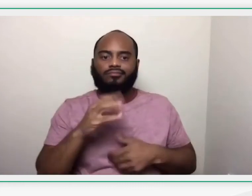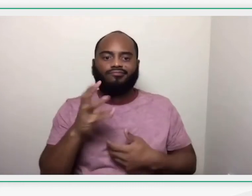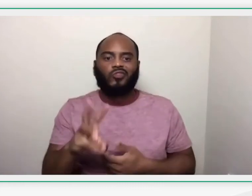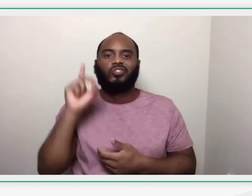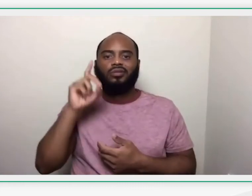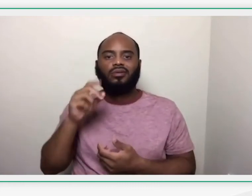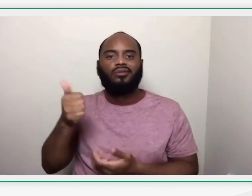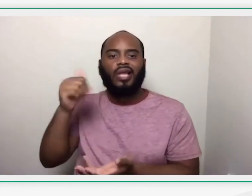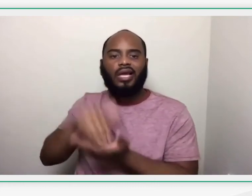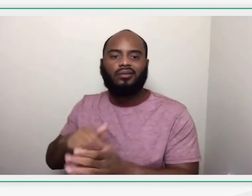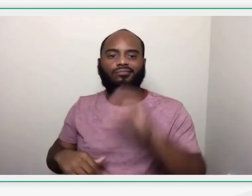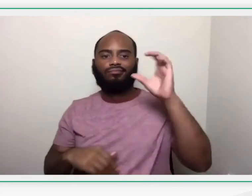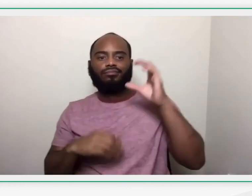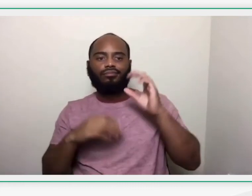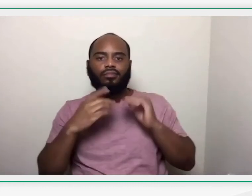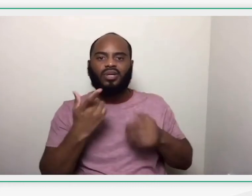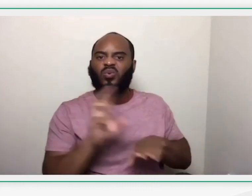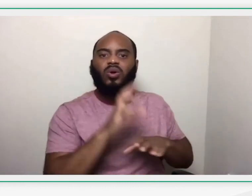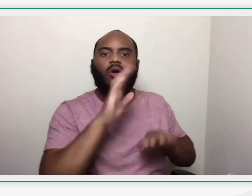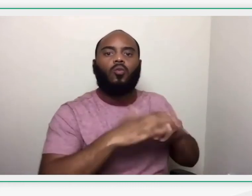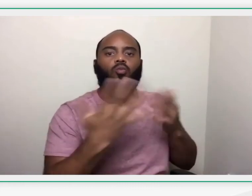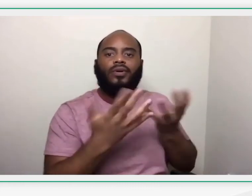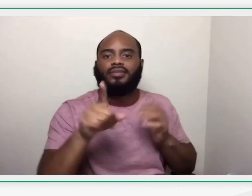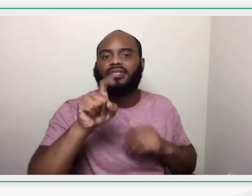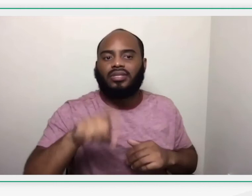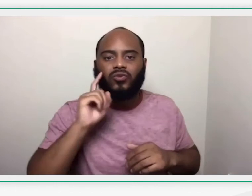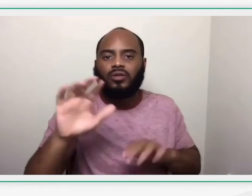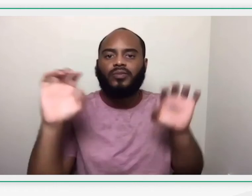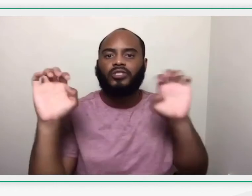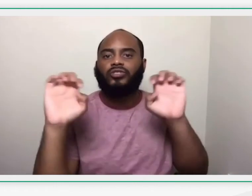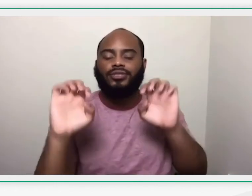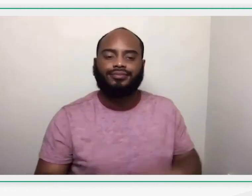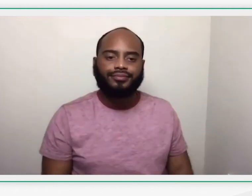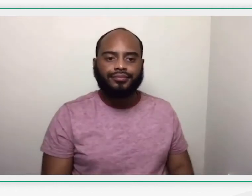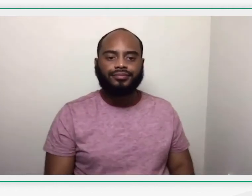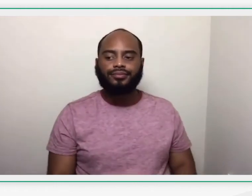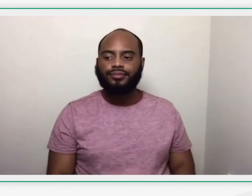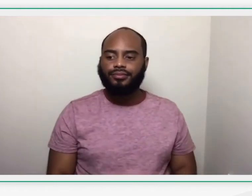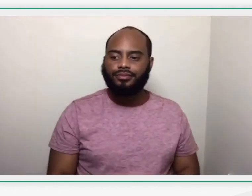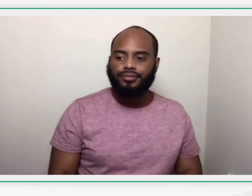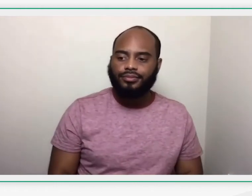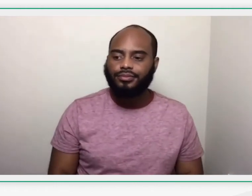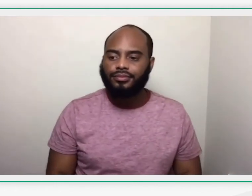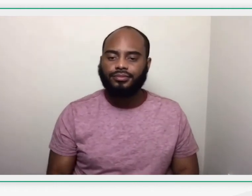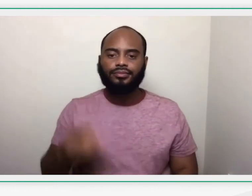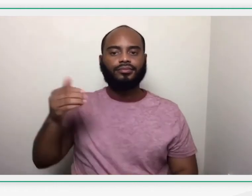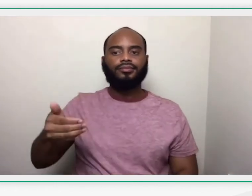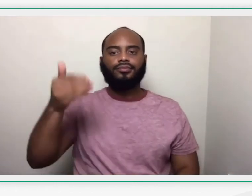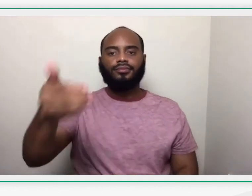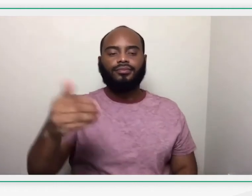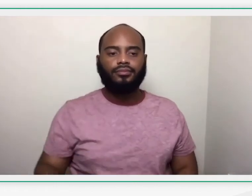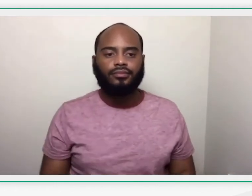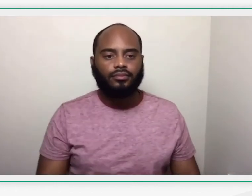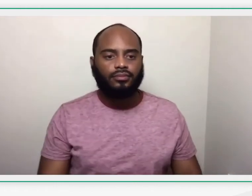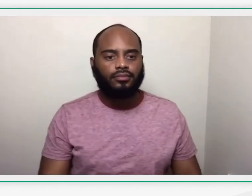So, let's say you have a credit card that has a $10,000 cash advance limit. You would be able to withdraw that as cash and spend it on your emergency need.